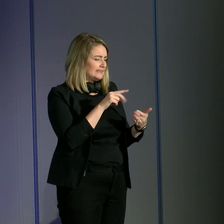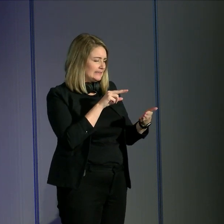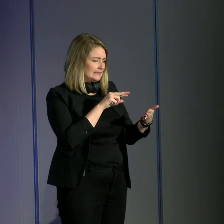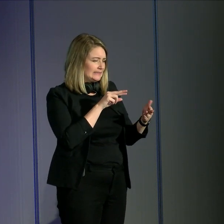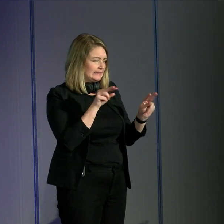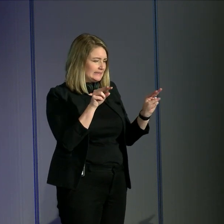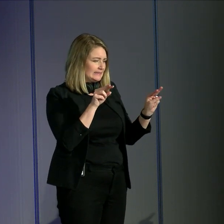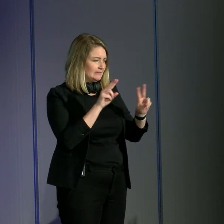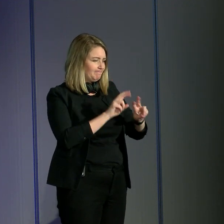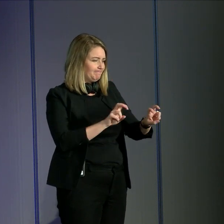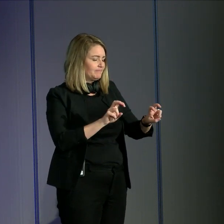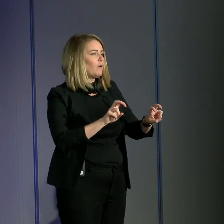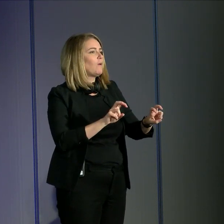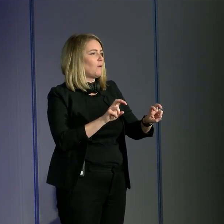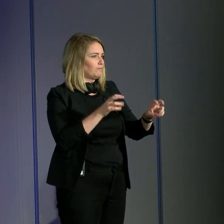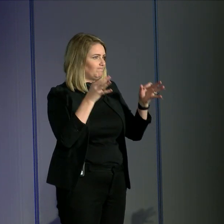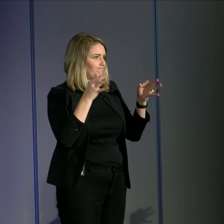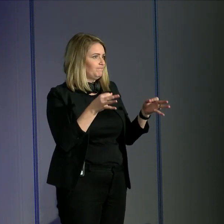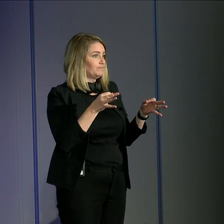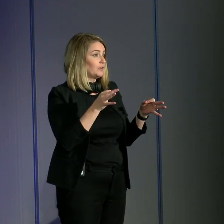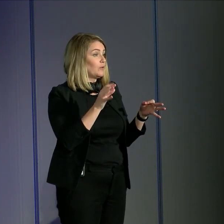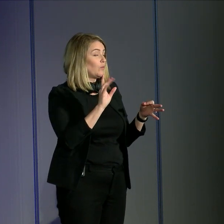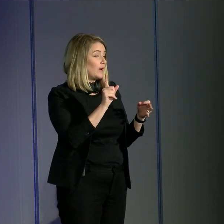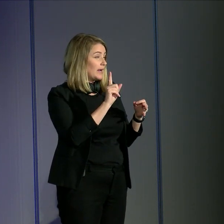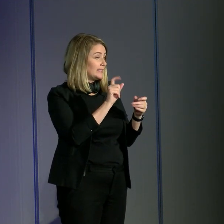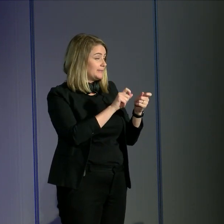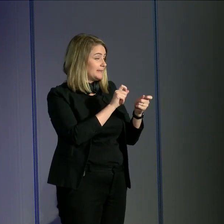You can see where we've got particular problems.